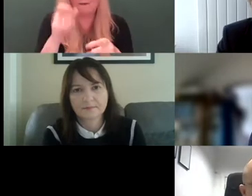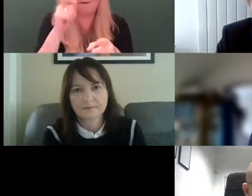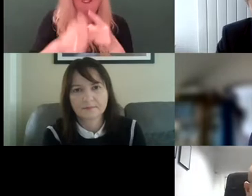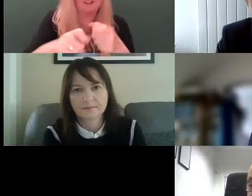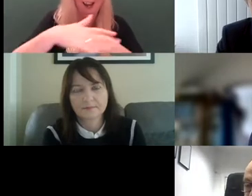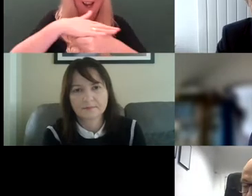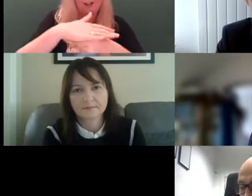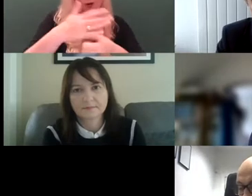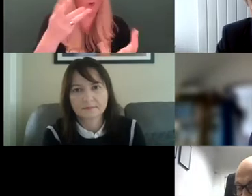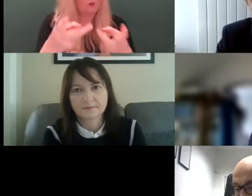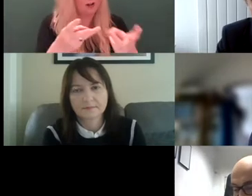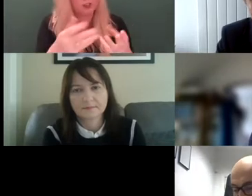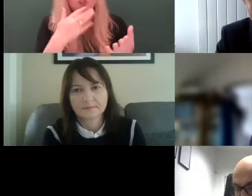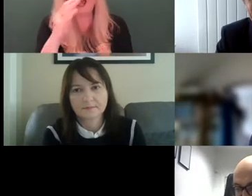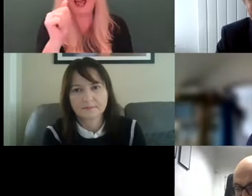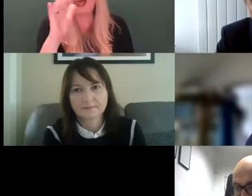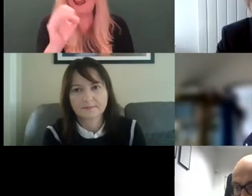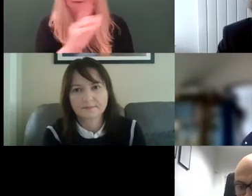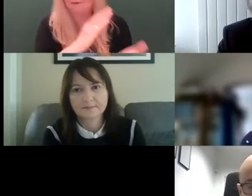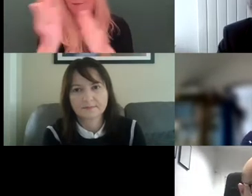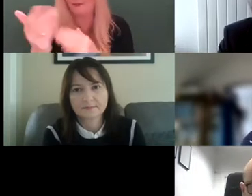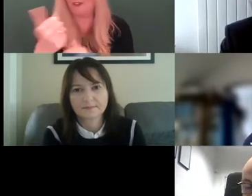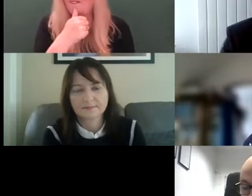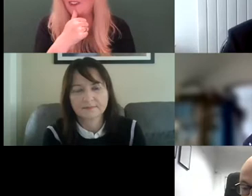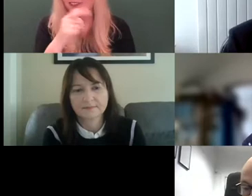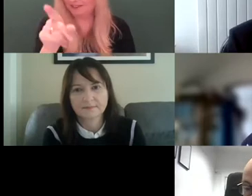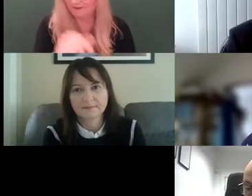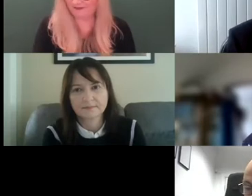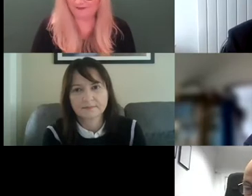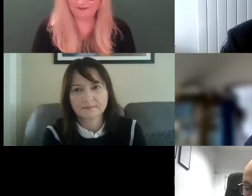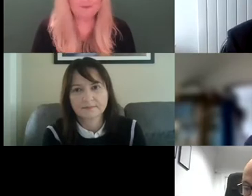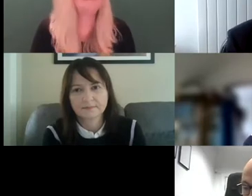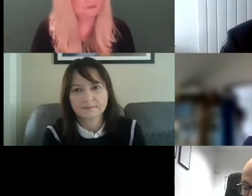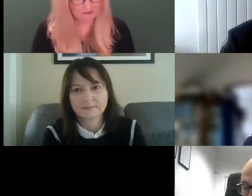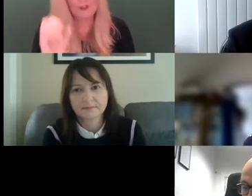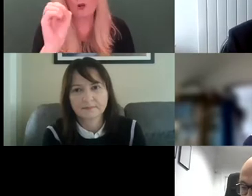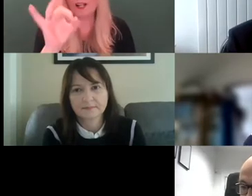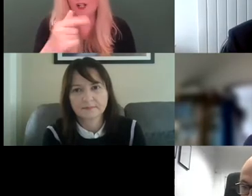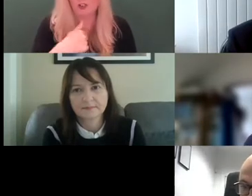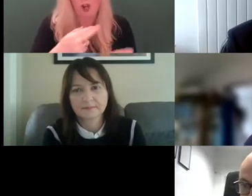So Alice over to you first, thank you. >>: Okay, well as the registrar of wards of court,